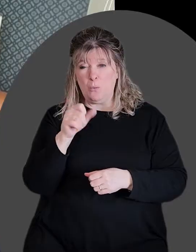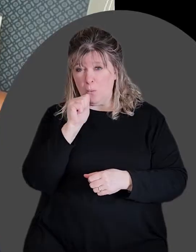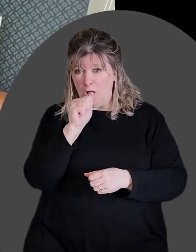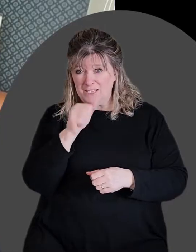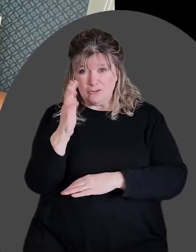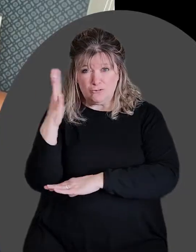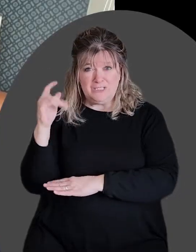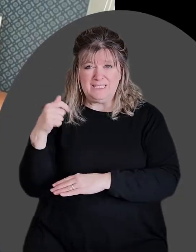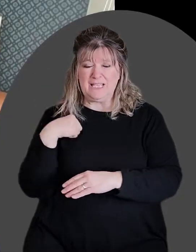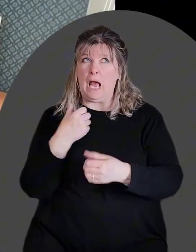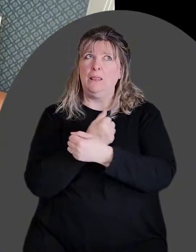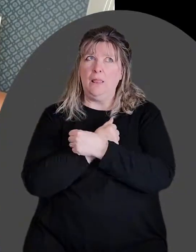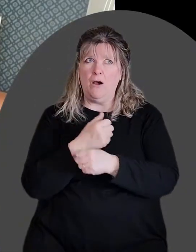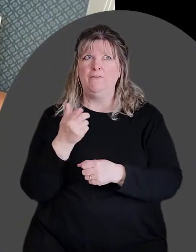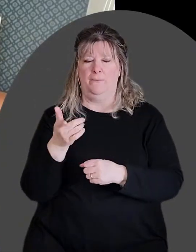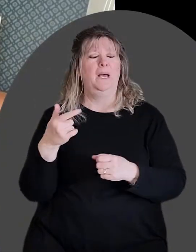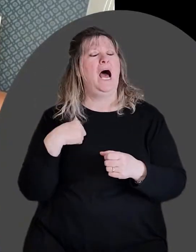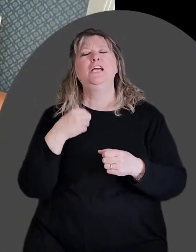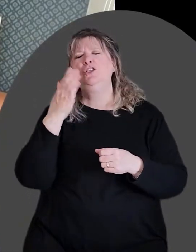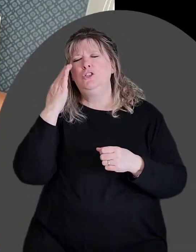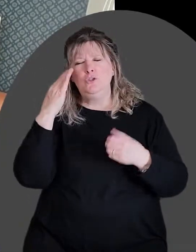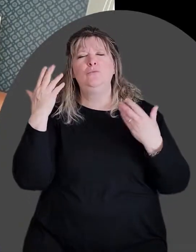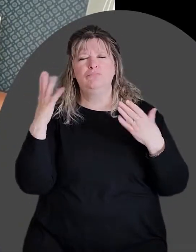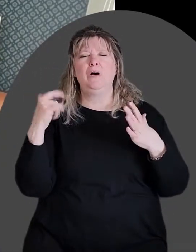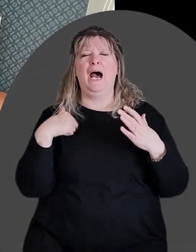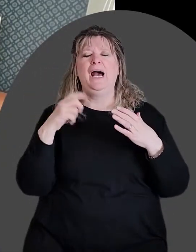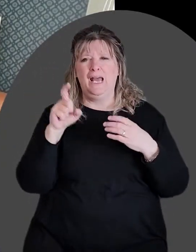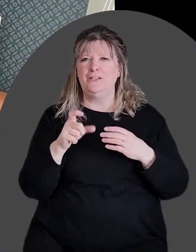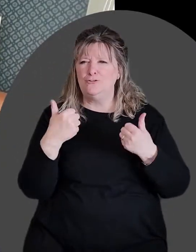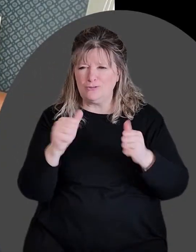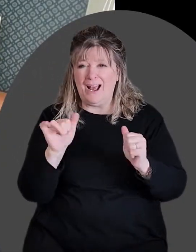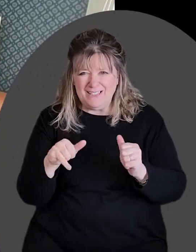I knew that I had to try this 19th century recipe